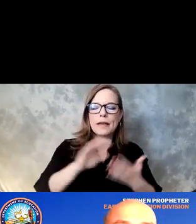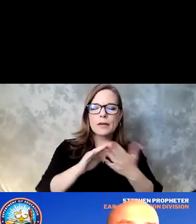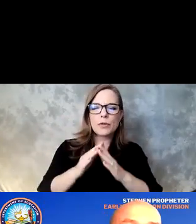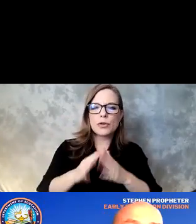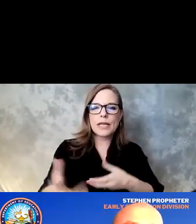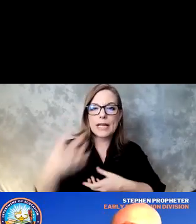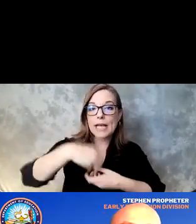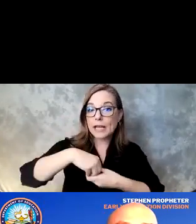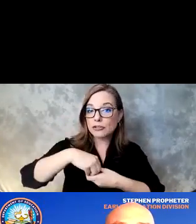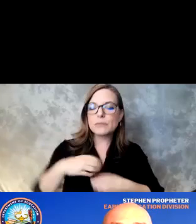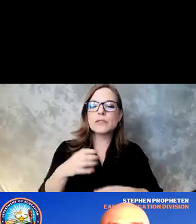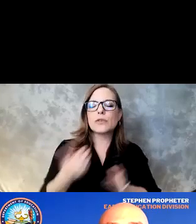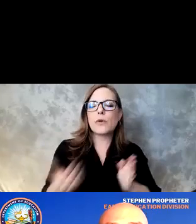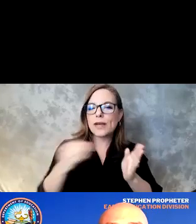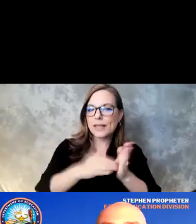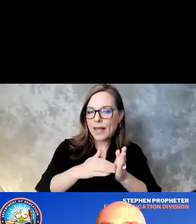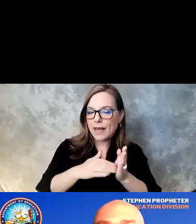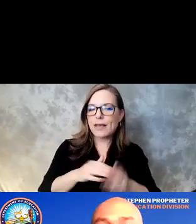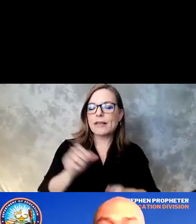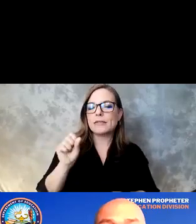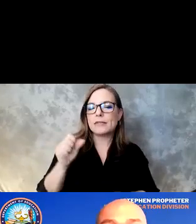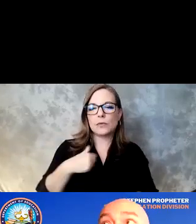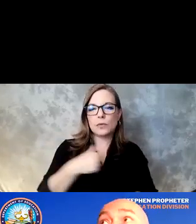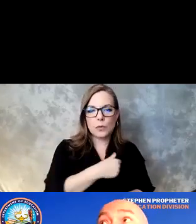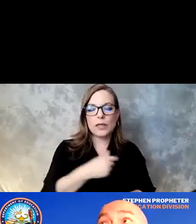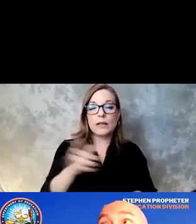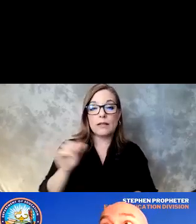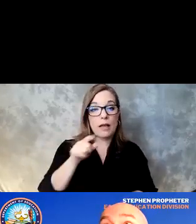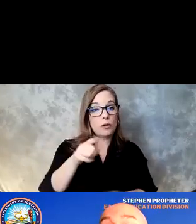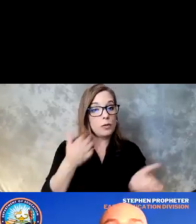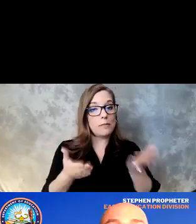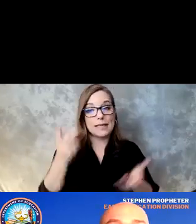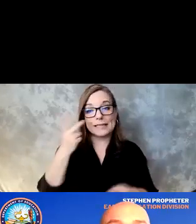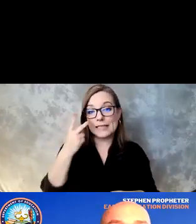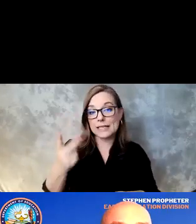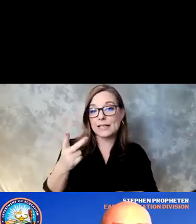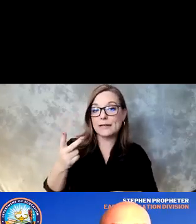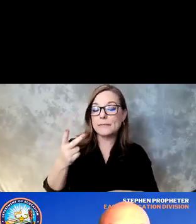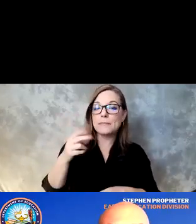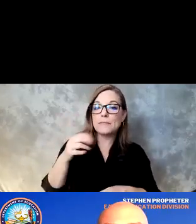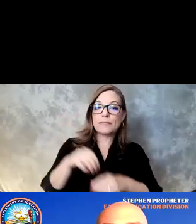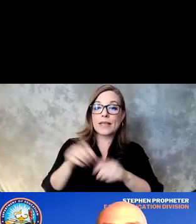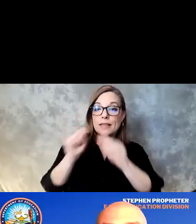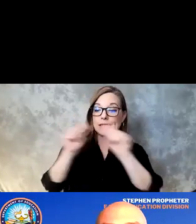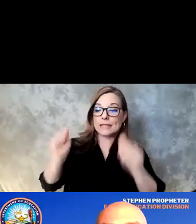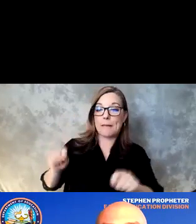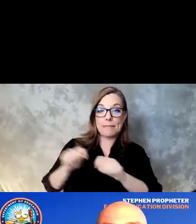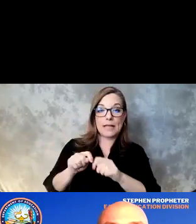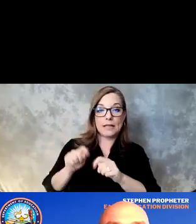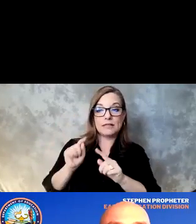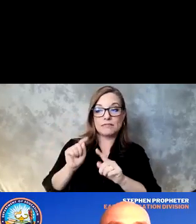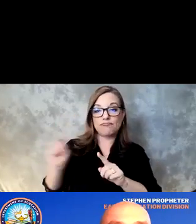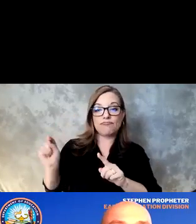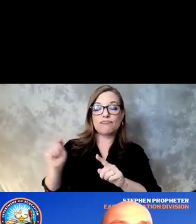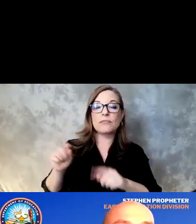so again we are as you may see in the in the Template the Template and then the required